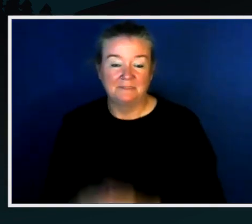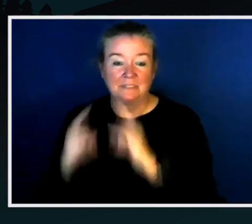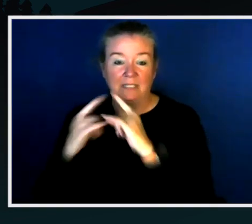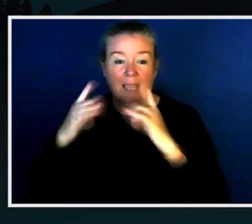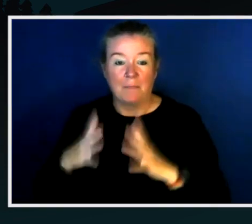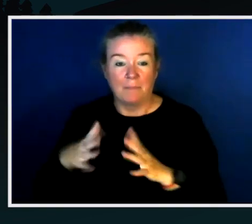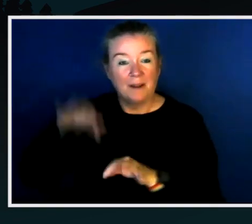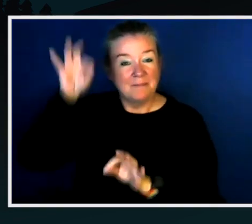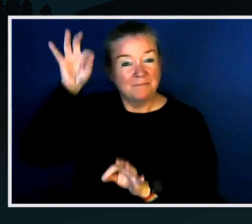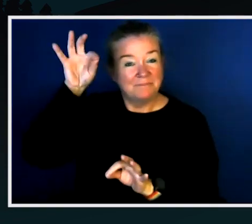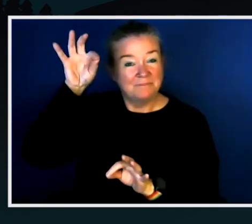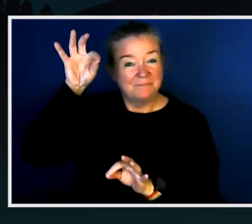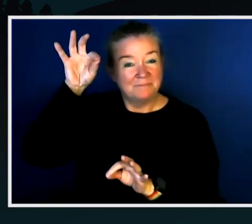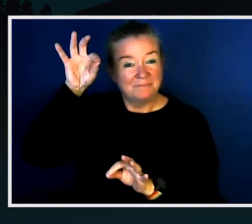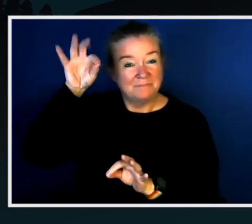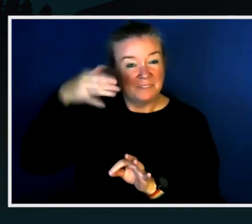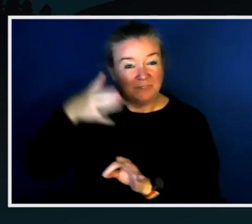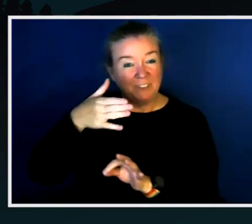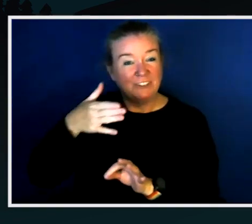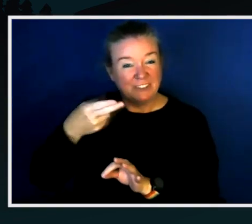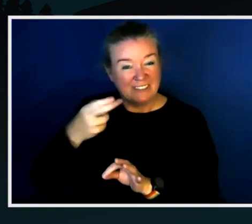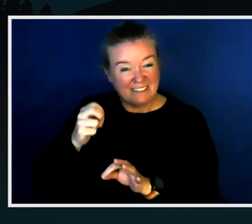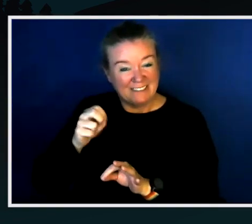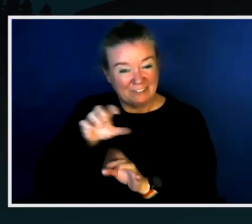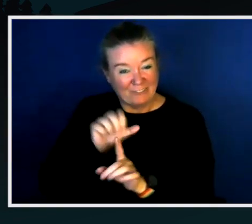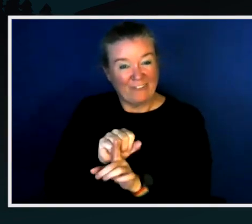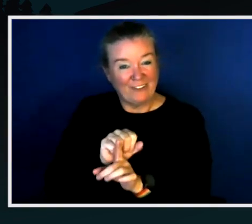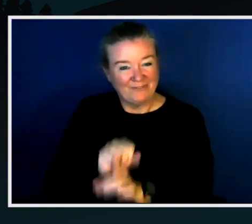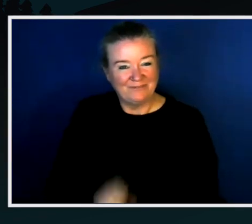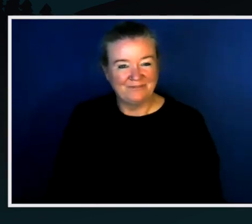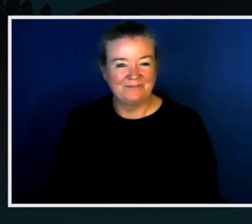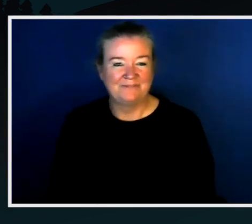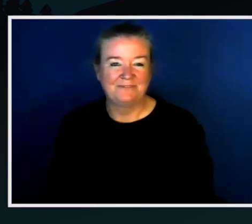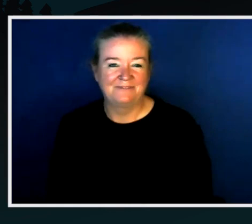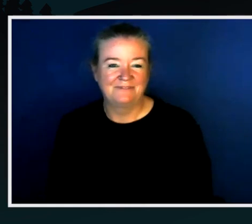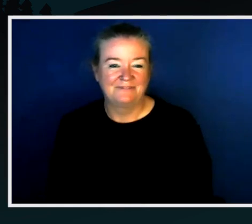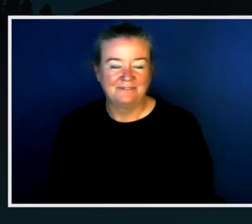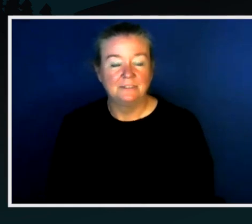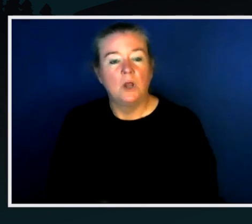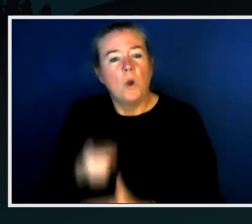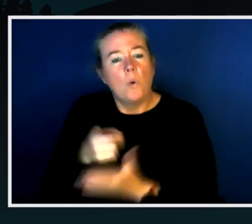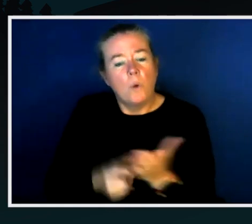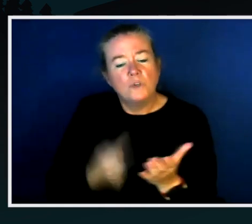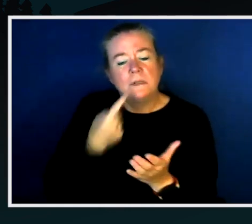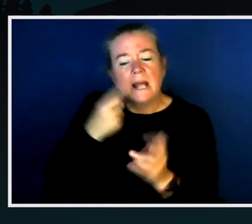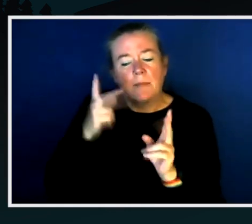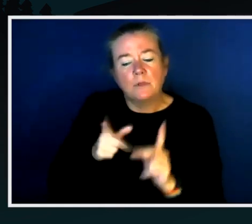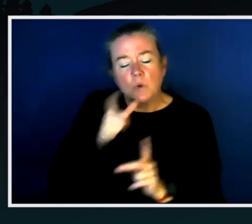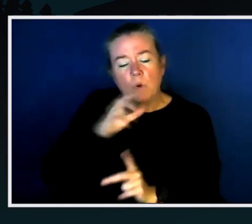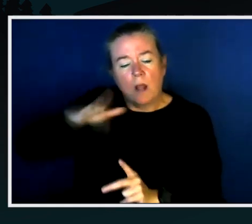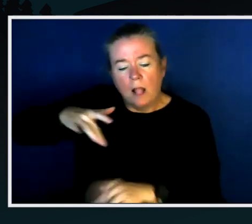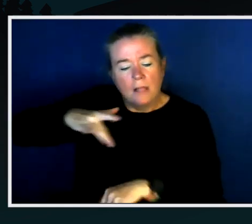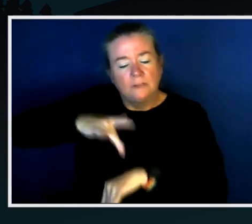A camper poses with a small fish he has caught. INTERVIEWER >> What would you tell someone who's never been to Camp T before? How would you describe it?